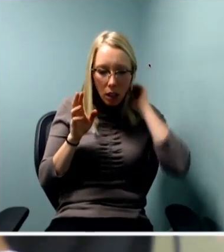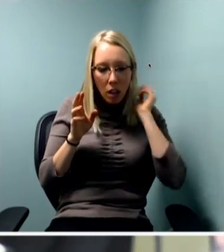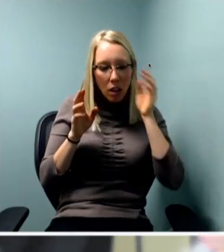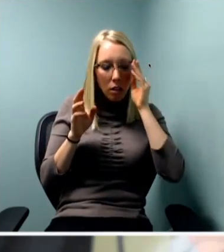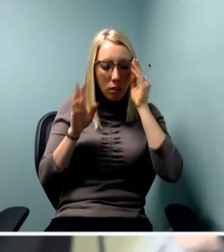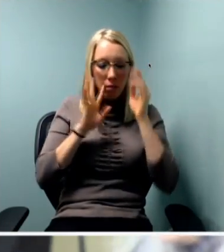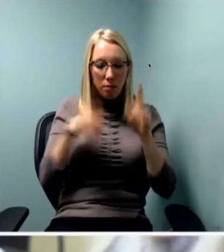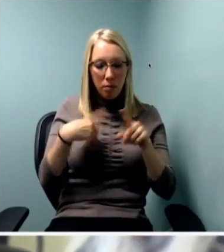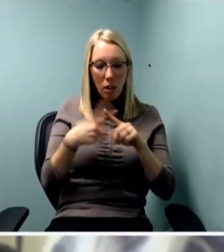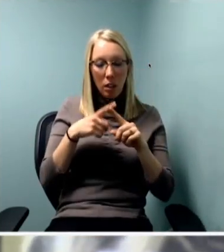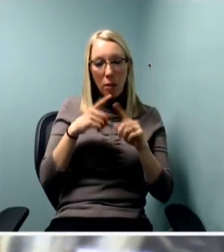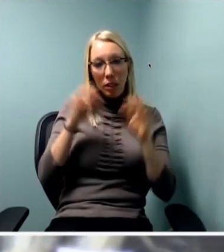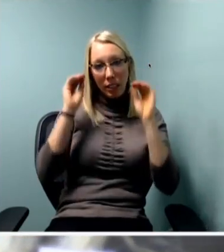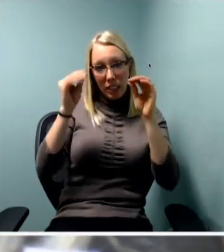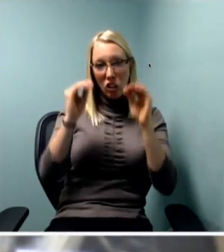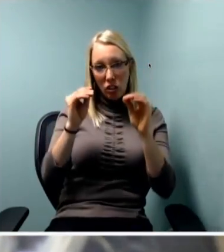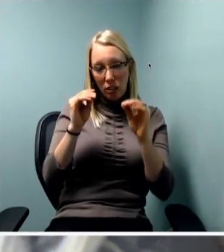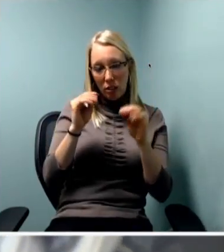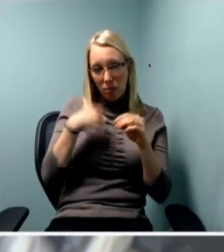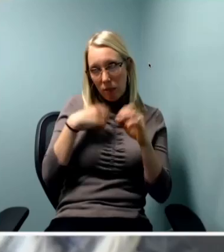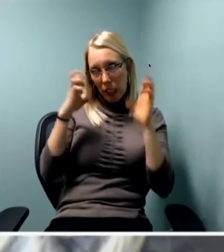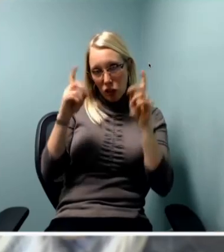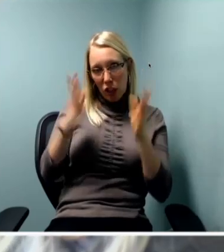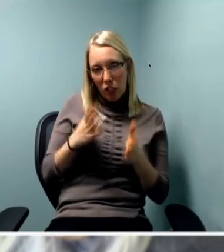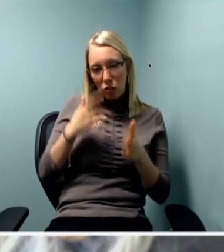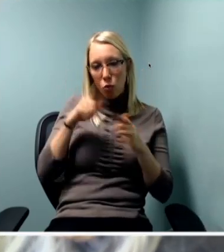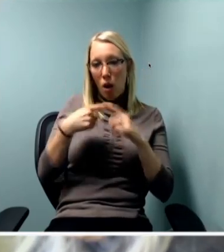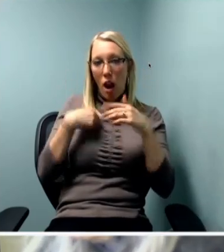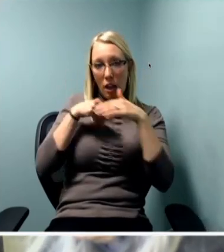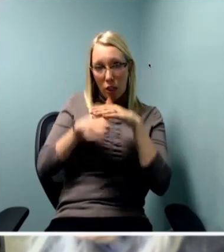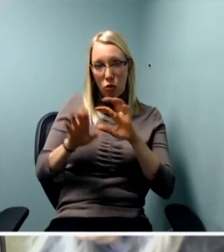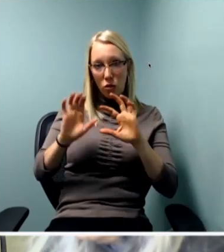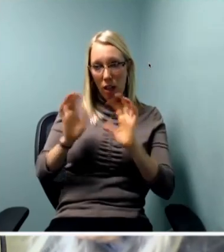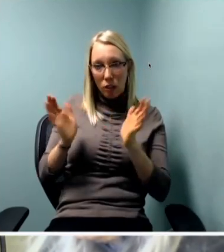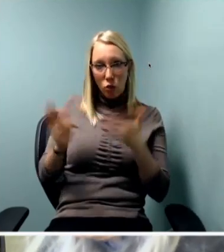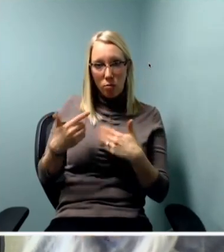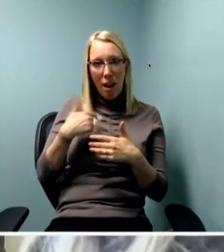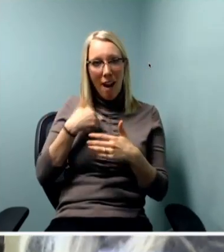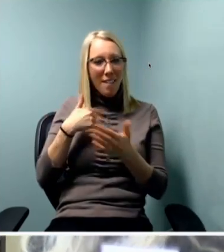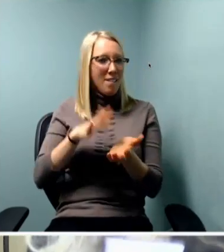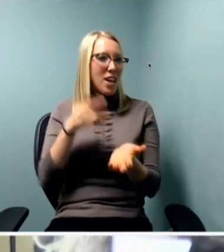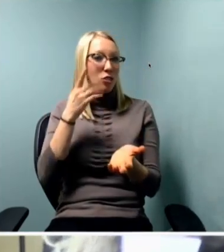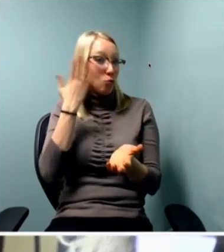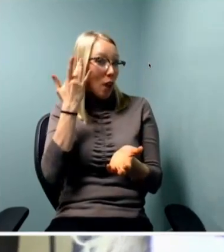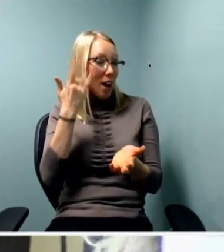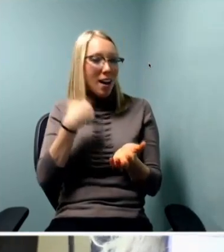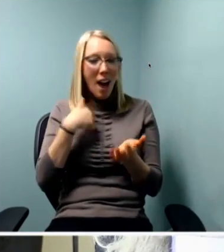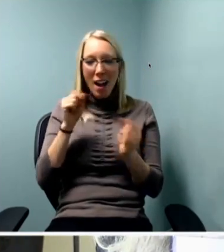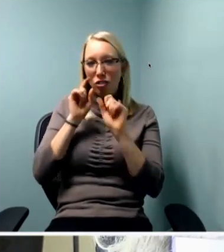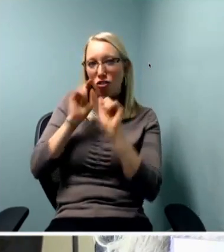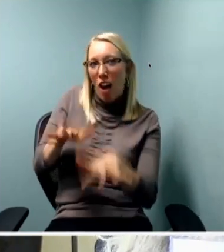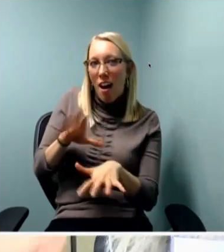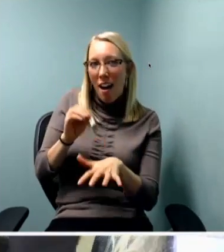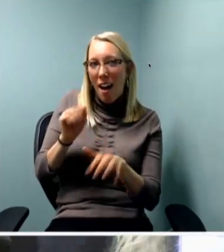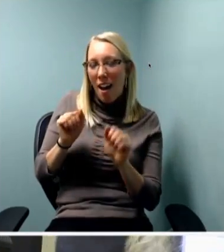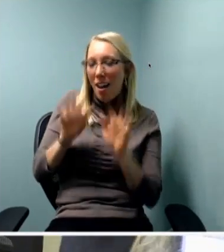I have the advantage of the shock and awe. So "Okay, you're going to have the teacher come in